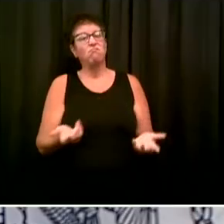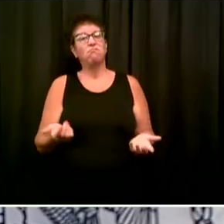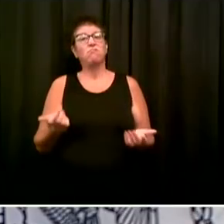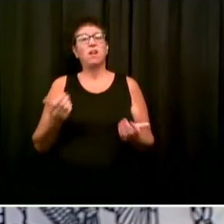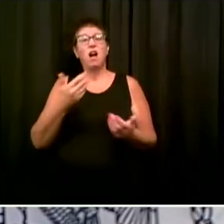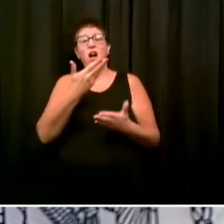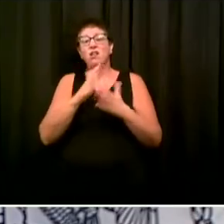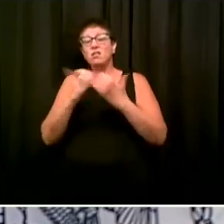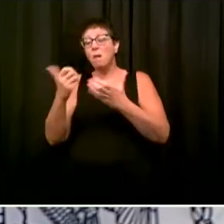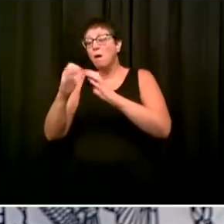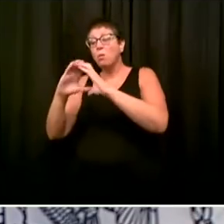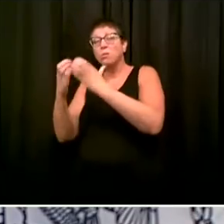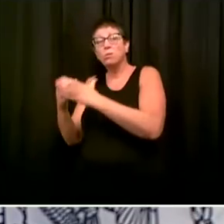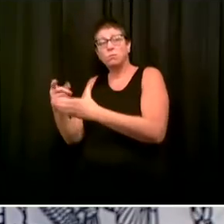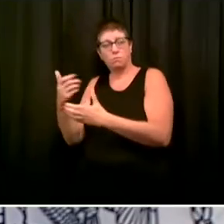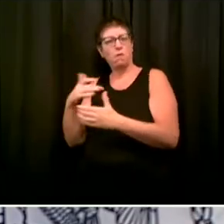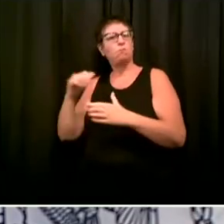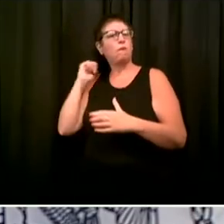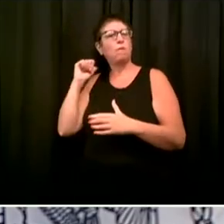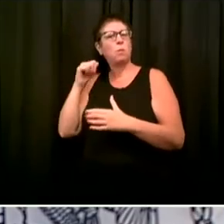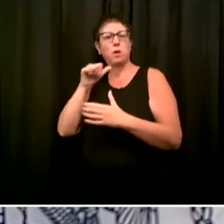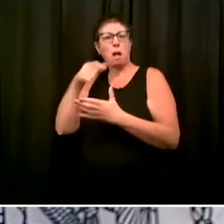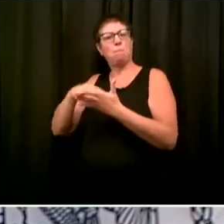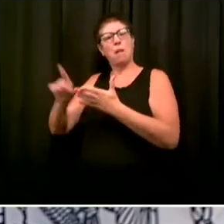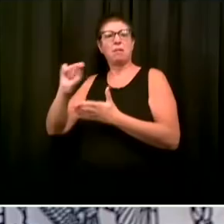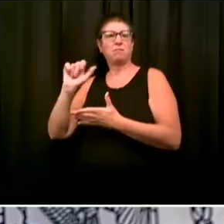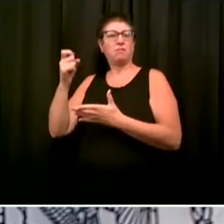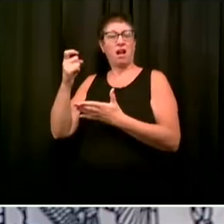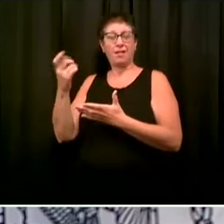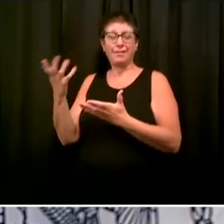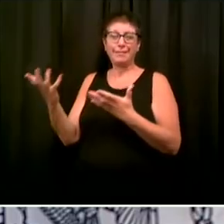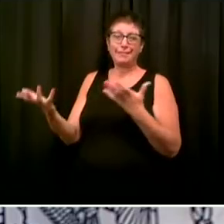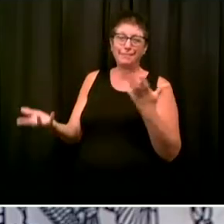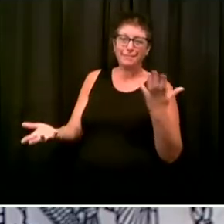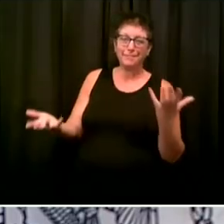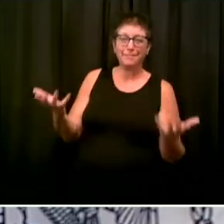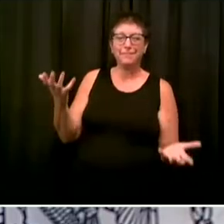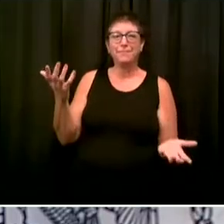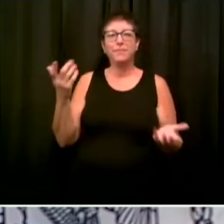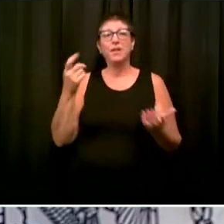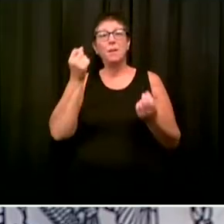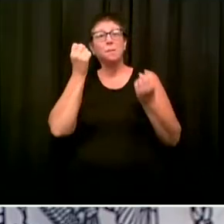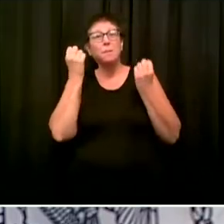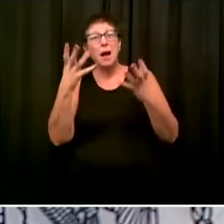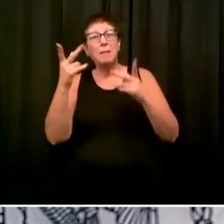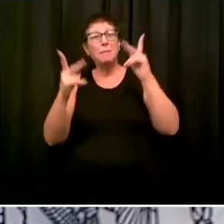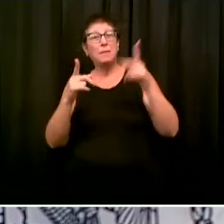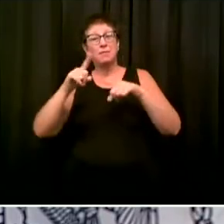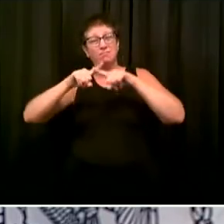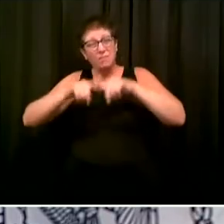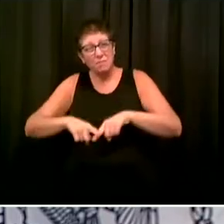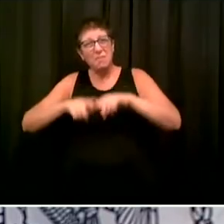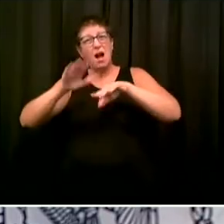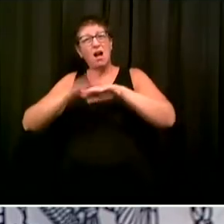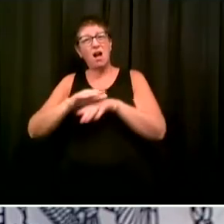THEIR TAXES. FOLKS WHO ARE WORKING IEVN ERY WAY